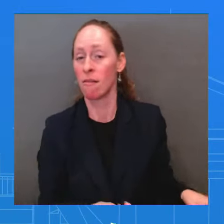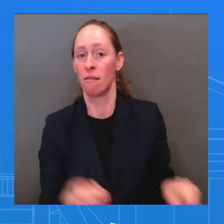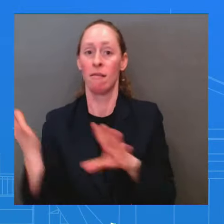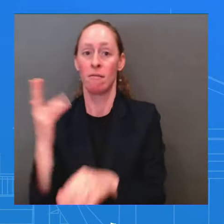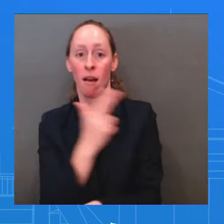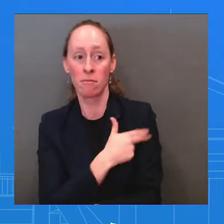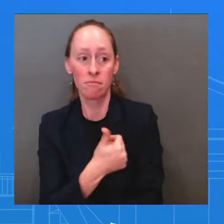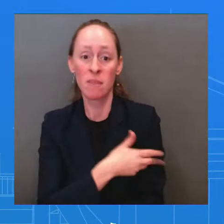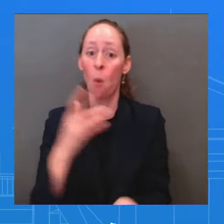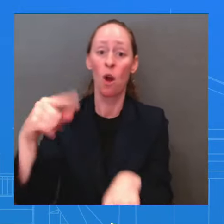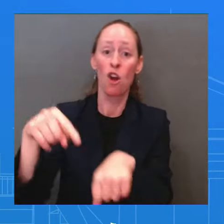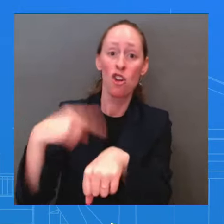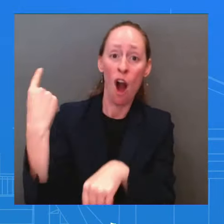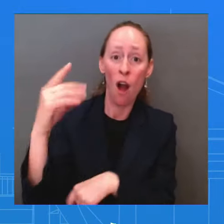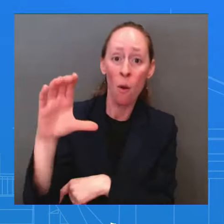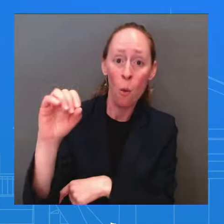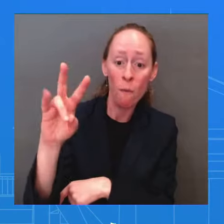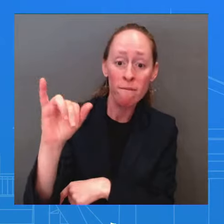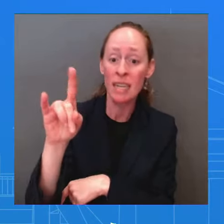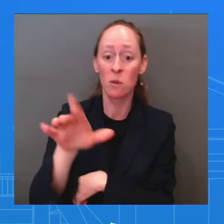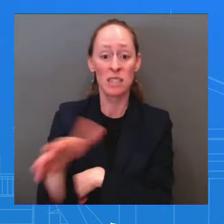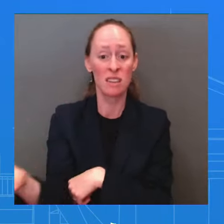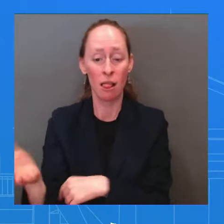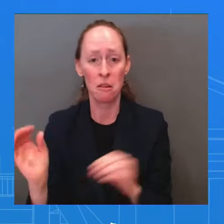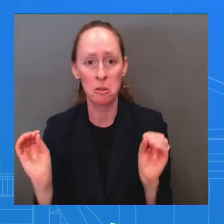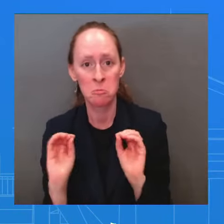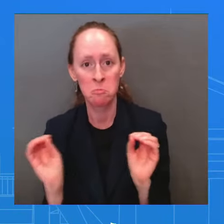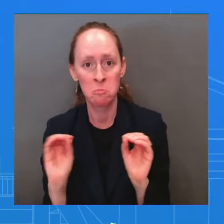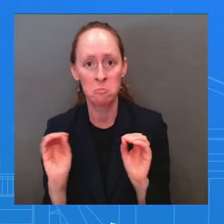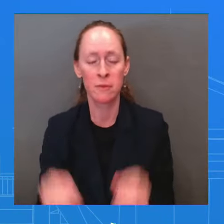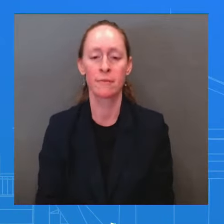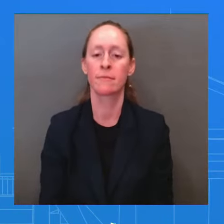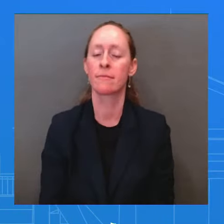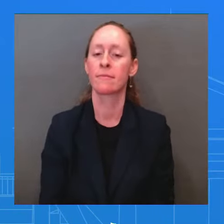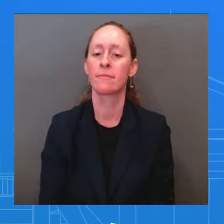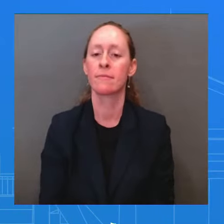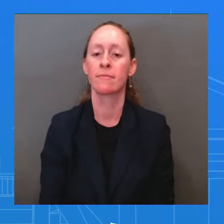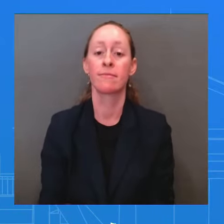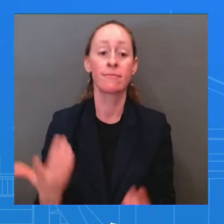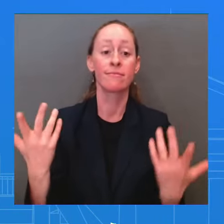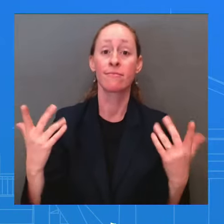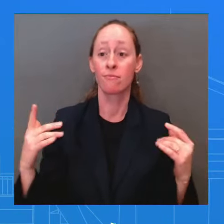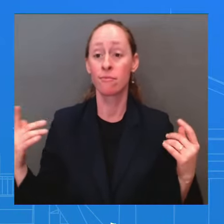And -- and as we head to the fall and winter season, these -- this is the best way to protect yourself from COVID.